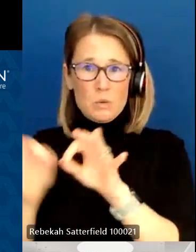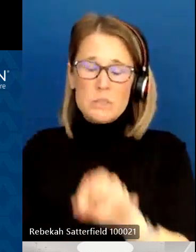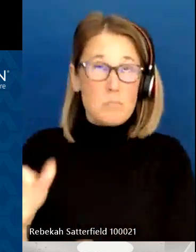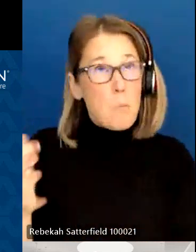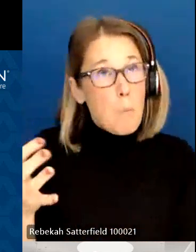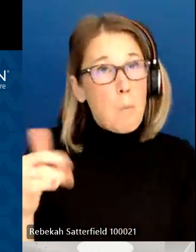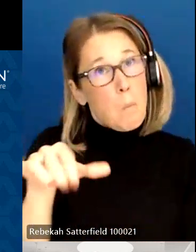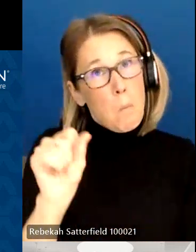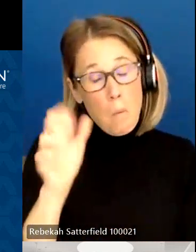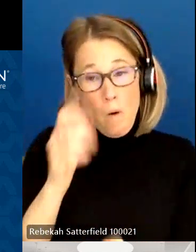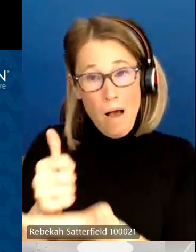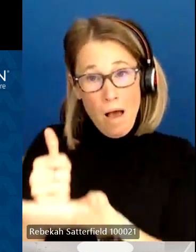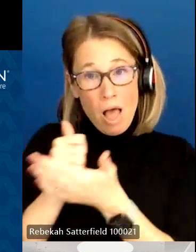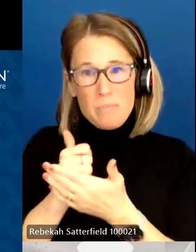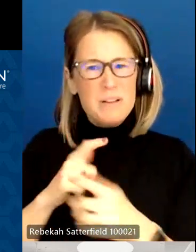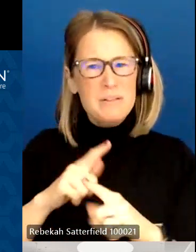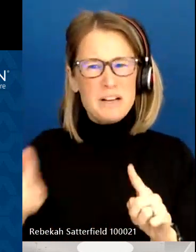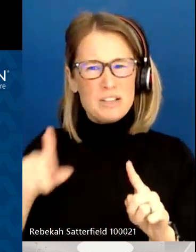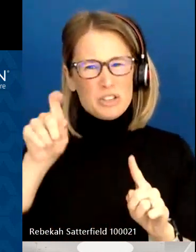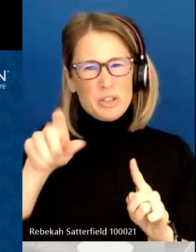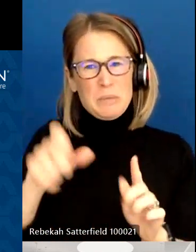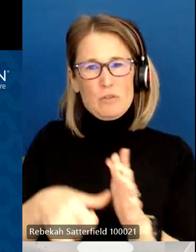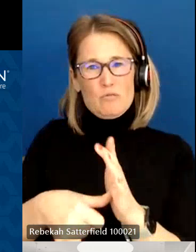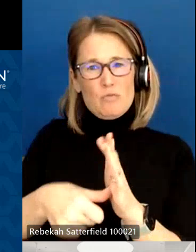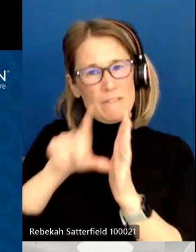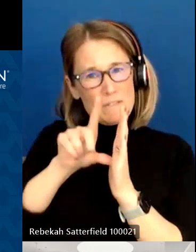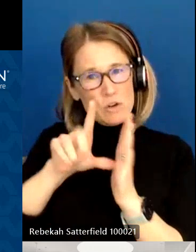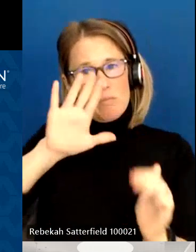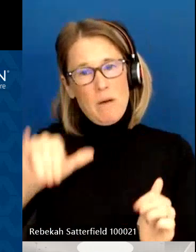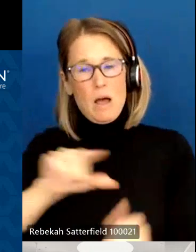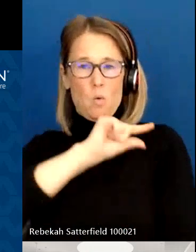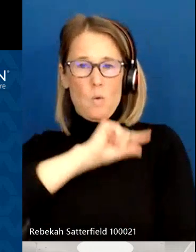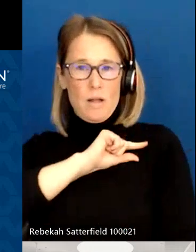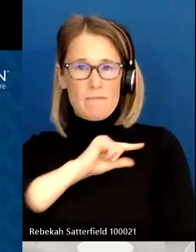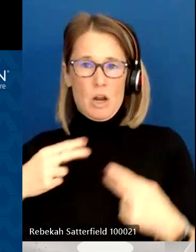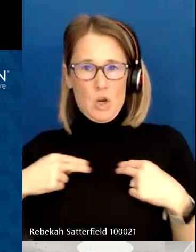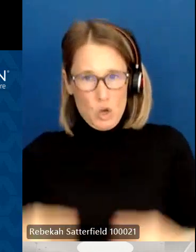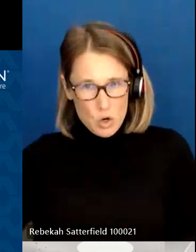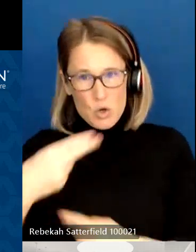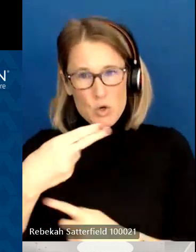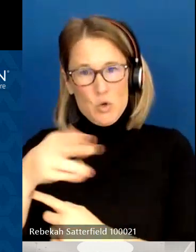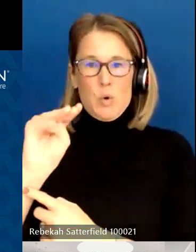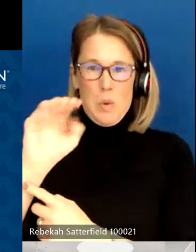it would have to be reviewed by a qualified human translator because if not you could have mistakes